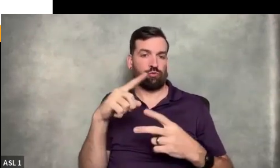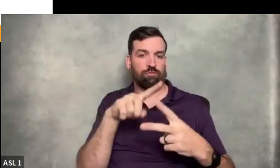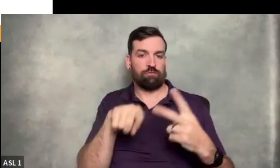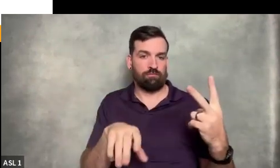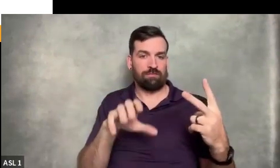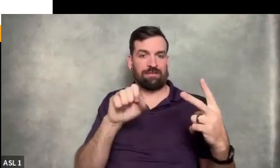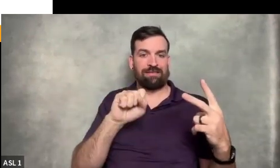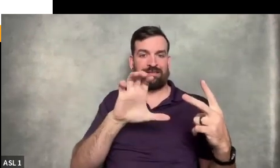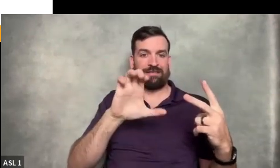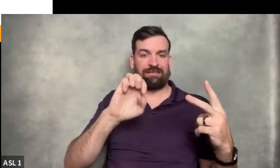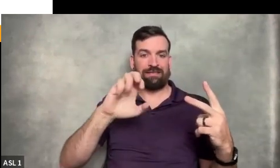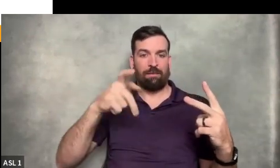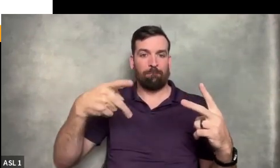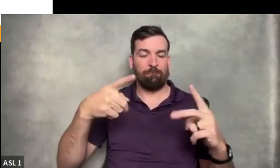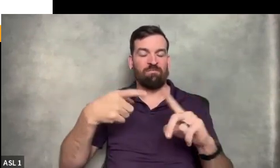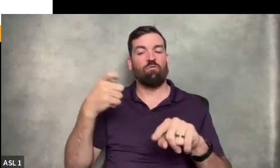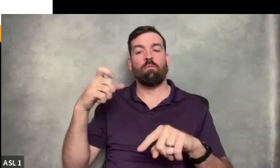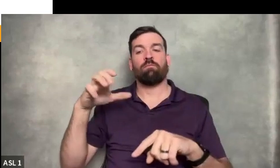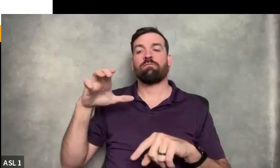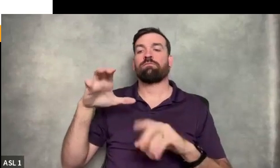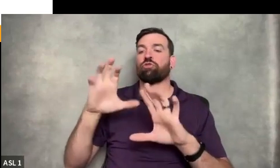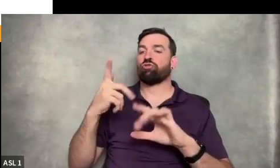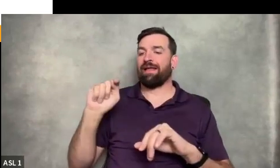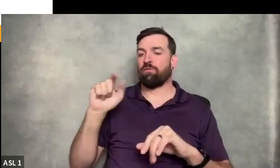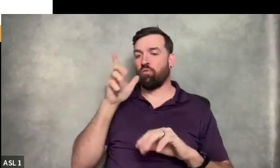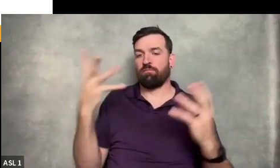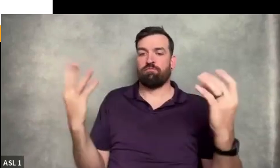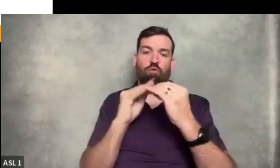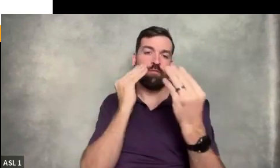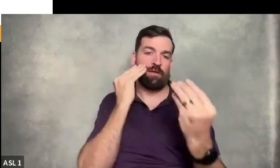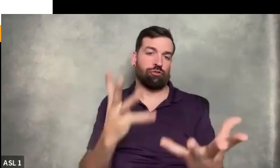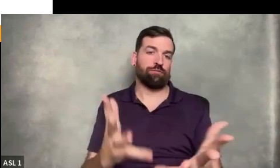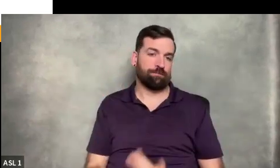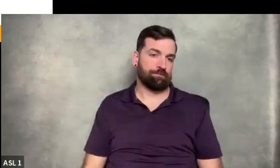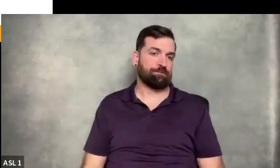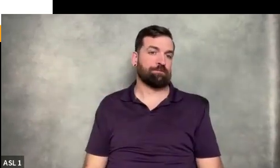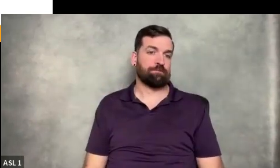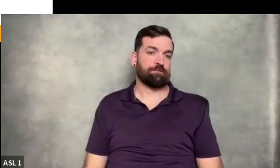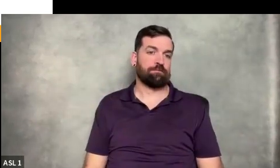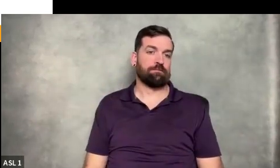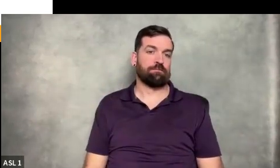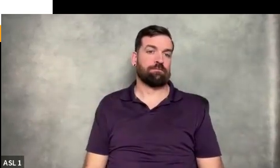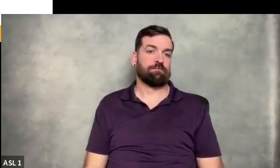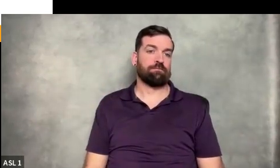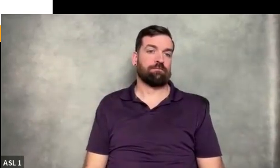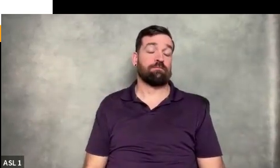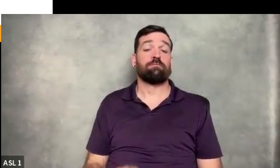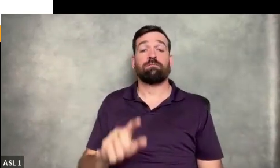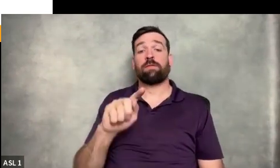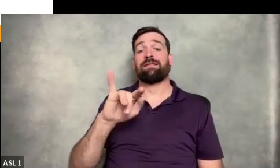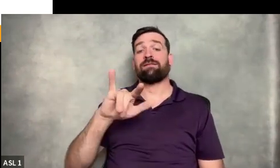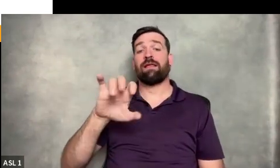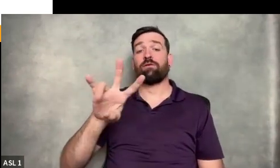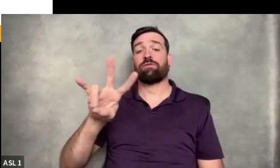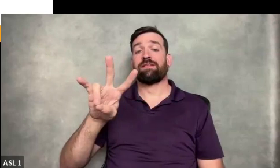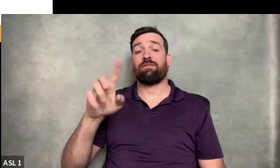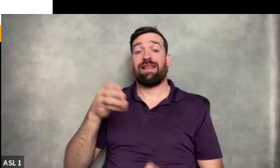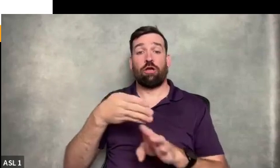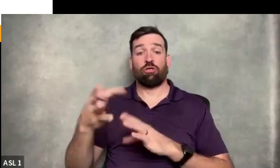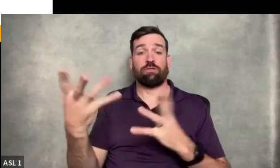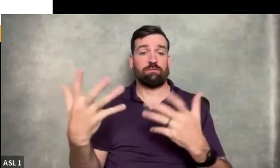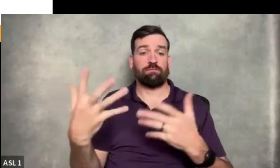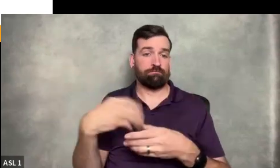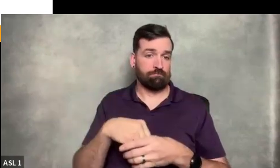dropped into the chat for additional information. Title VII areas to address include preventing,